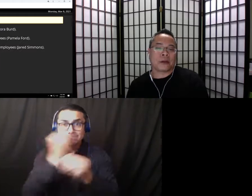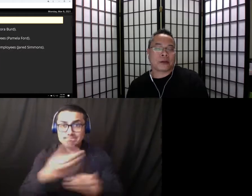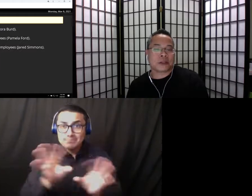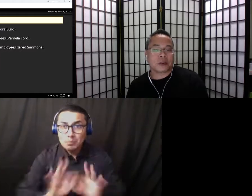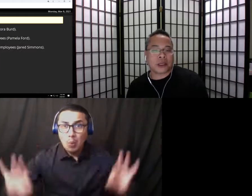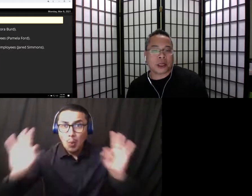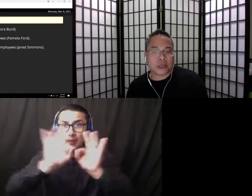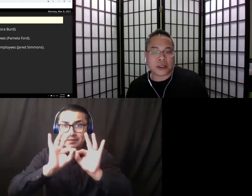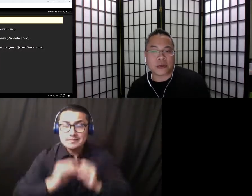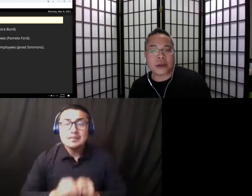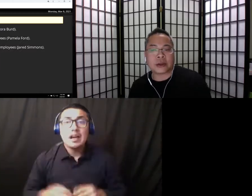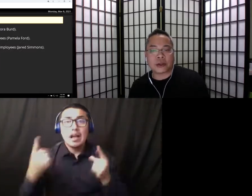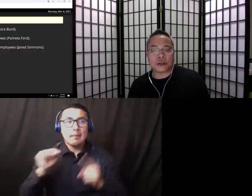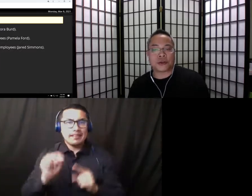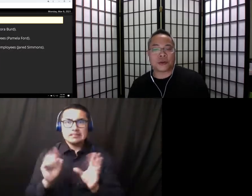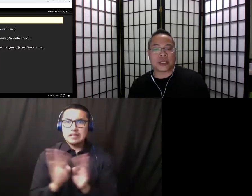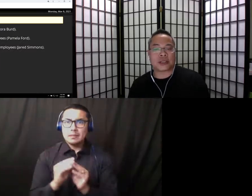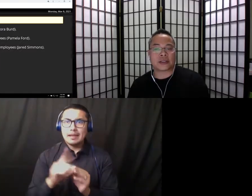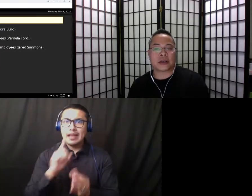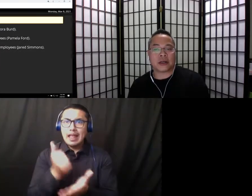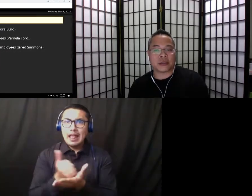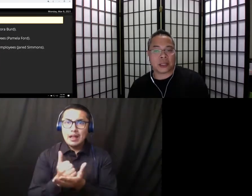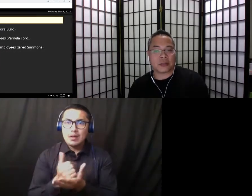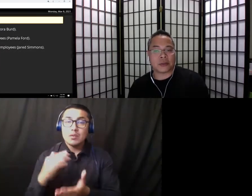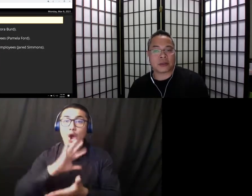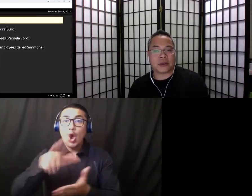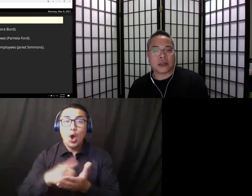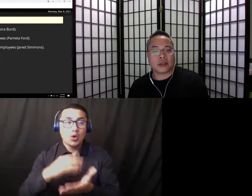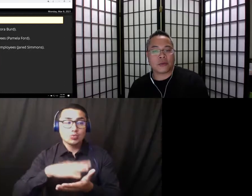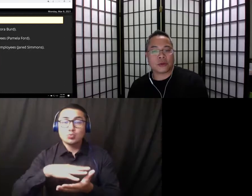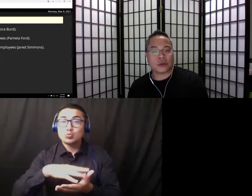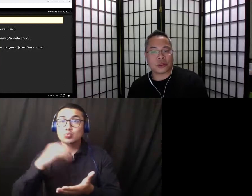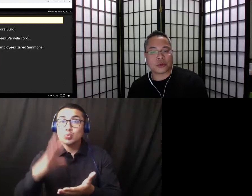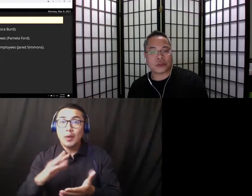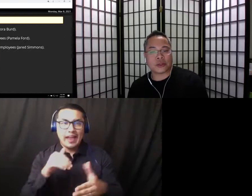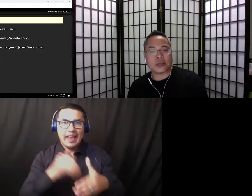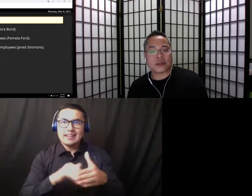This committee helps Antelope Valley College students access on-campus and community resources to